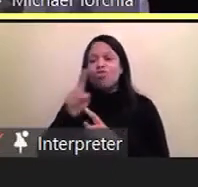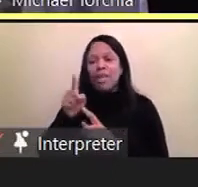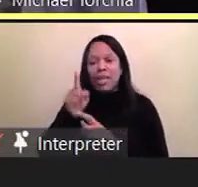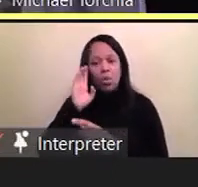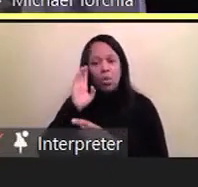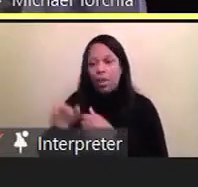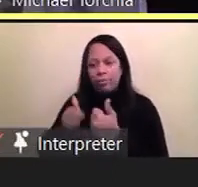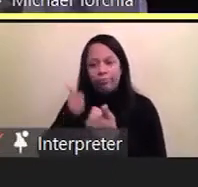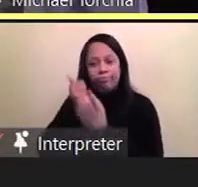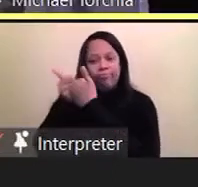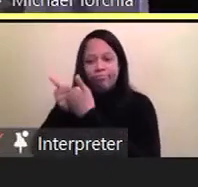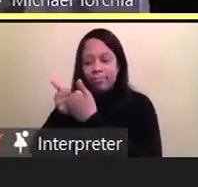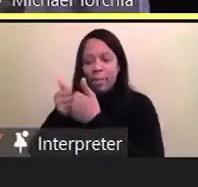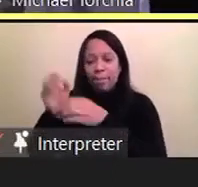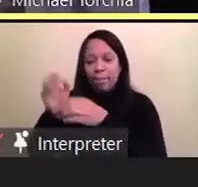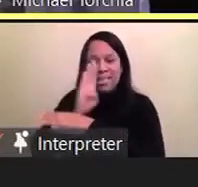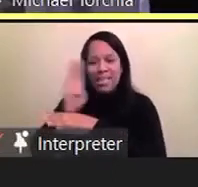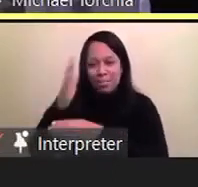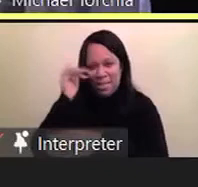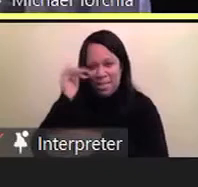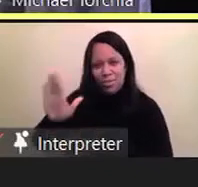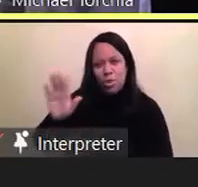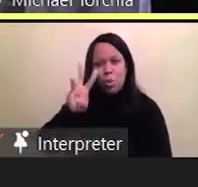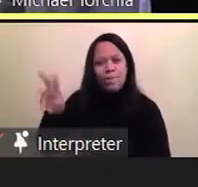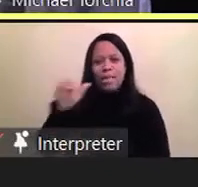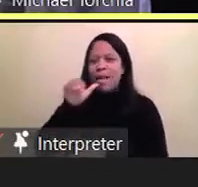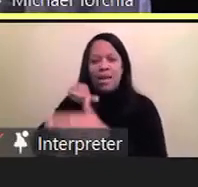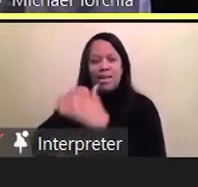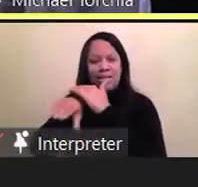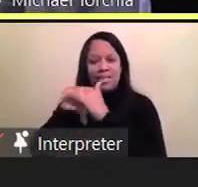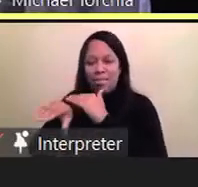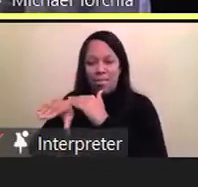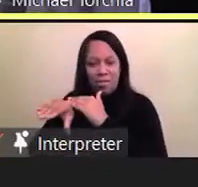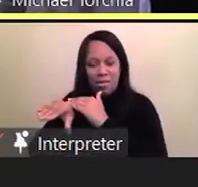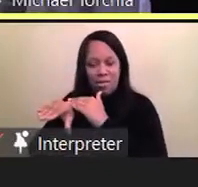accessible to especially those who